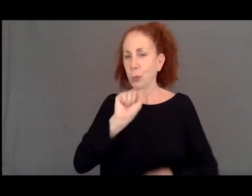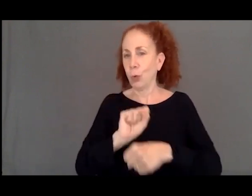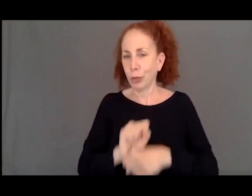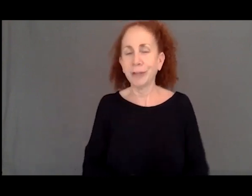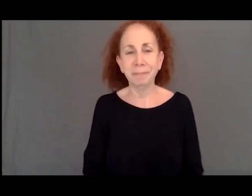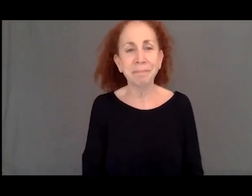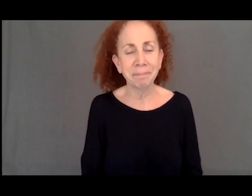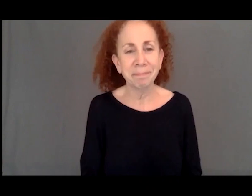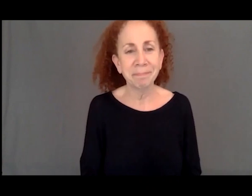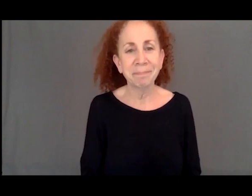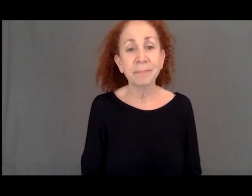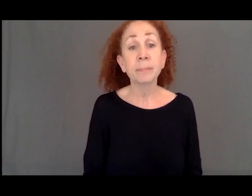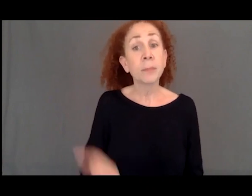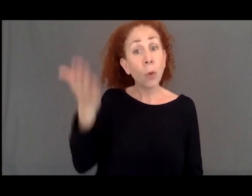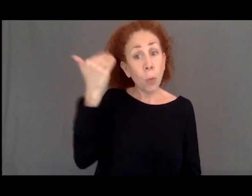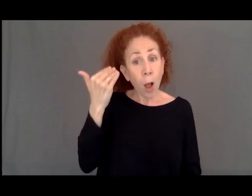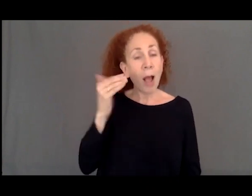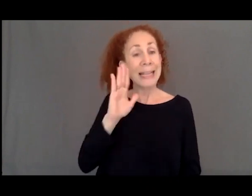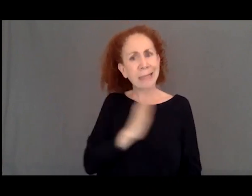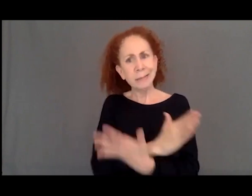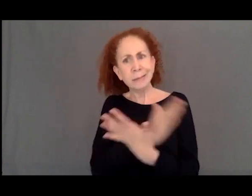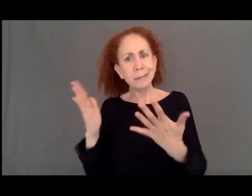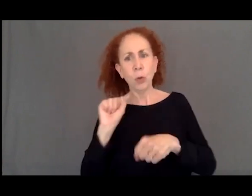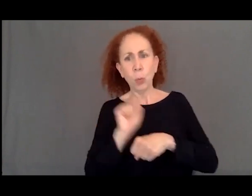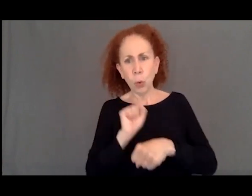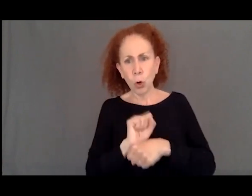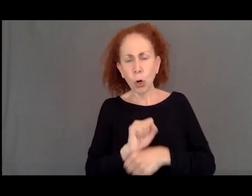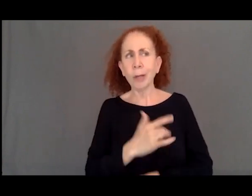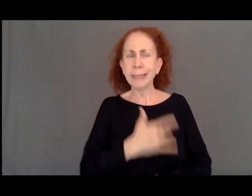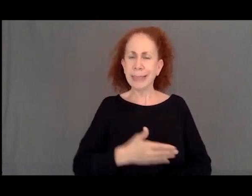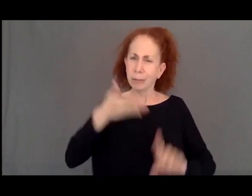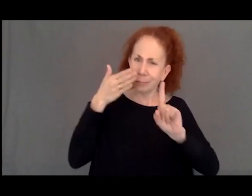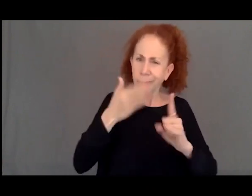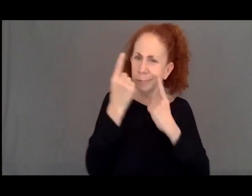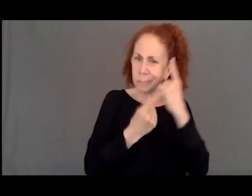because his body of work attends to the question of migration